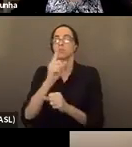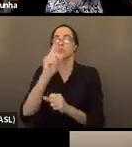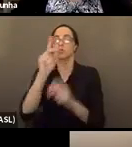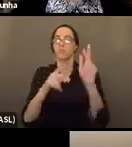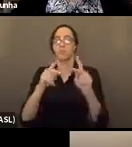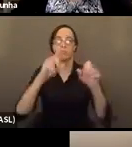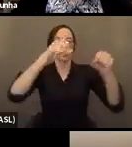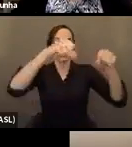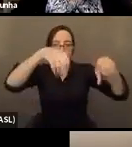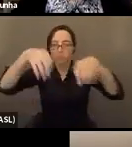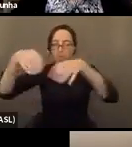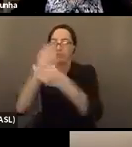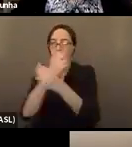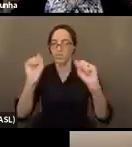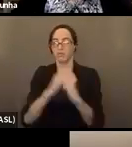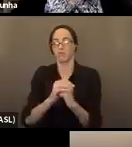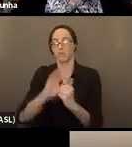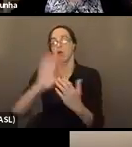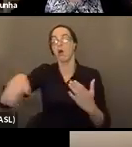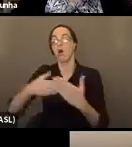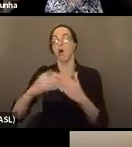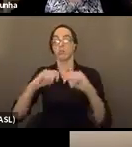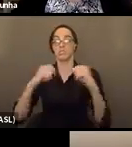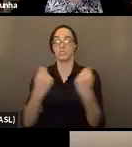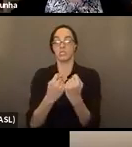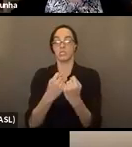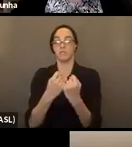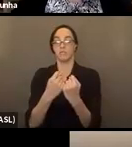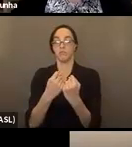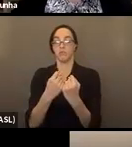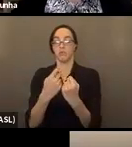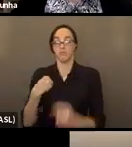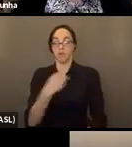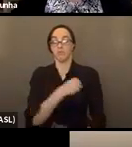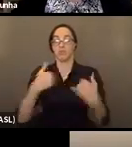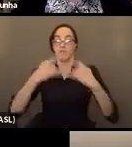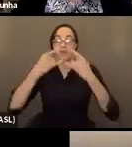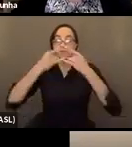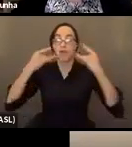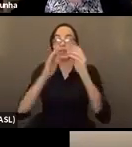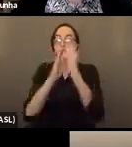mass and are sanitizing the bus in between every single client to make sure you're safe as possible